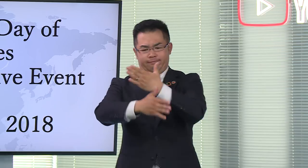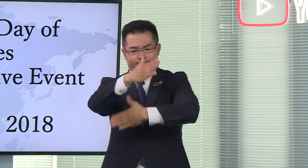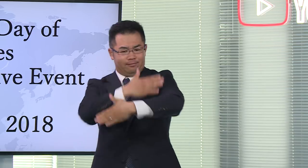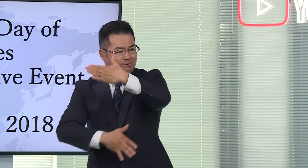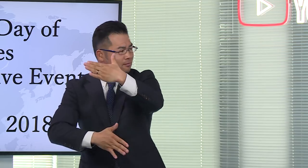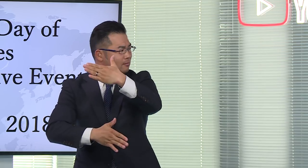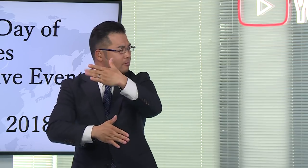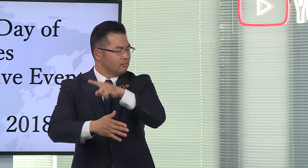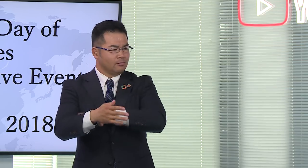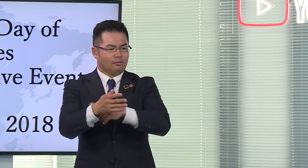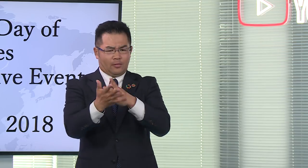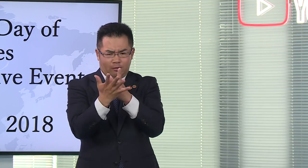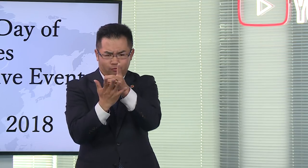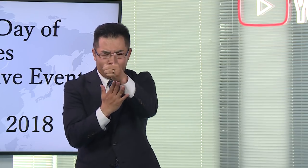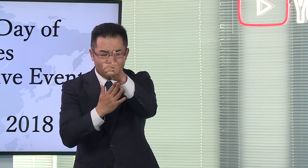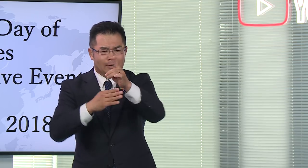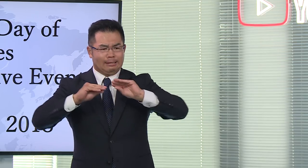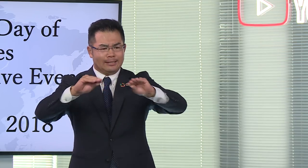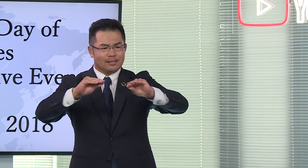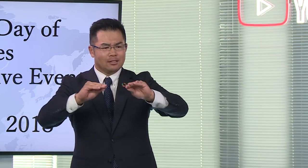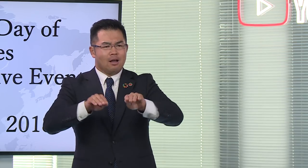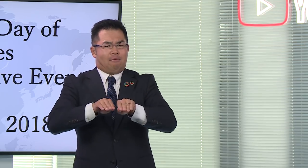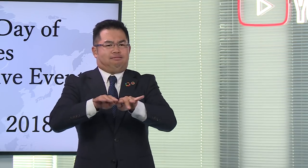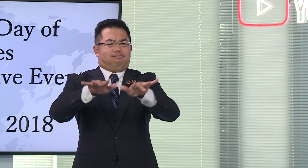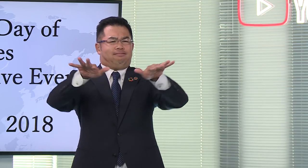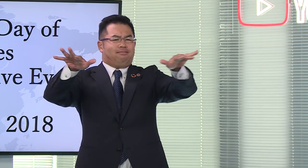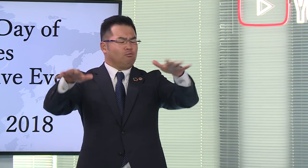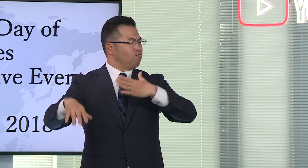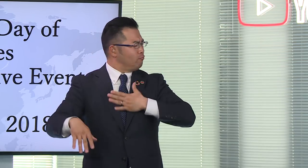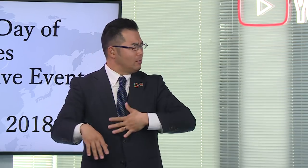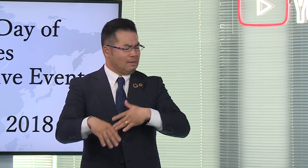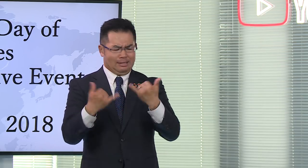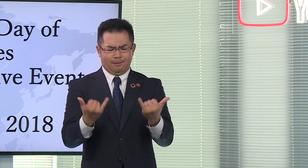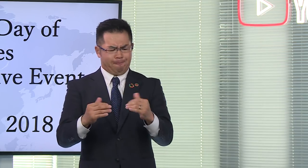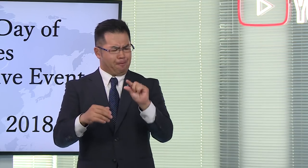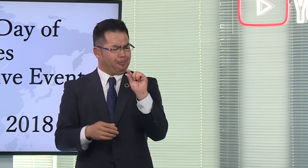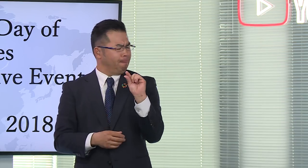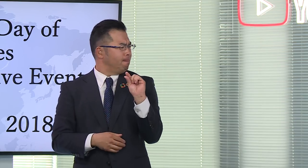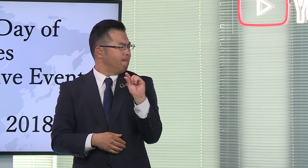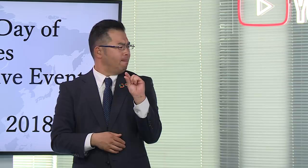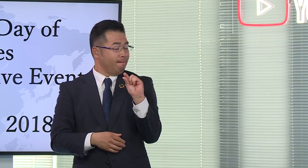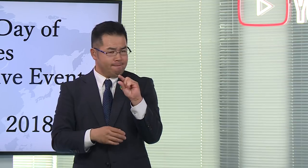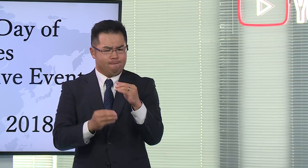That's right. Technology is very important in providing support at the same time we would like